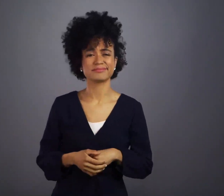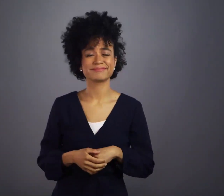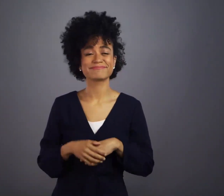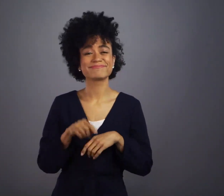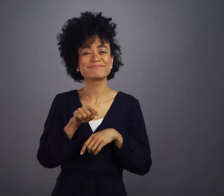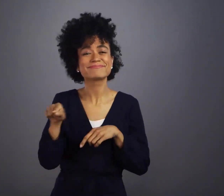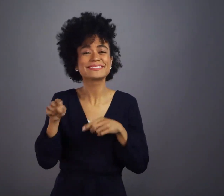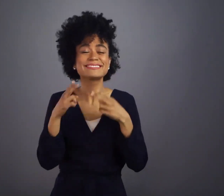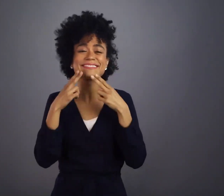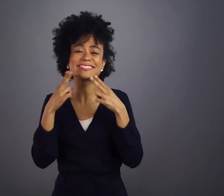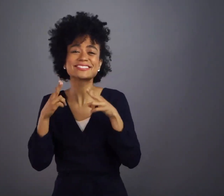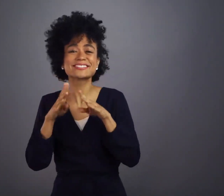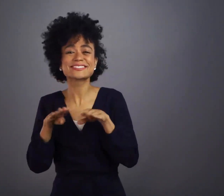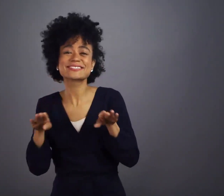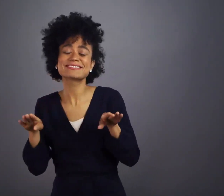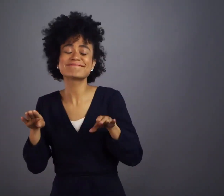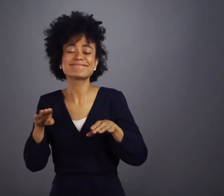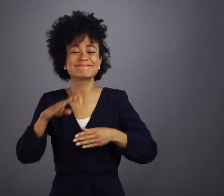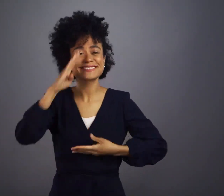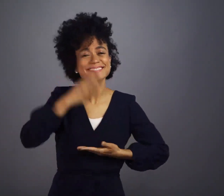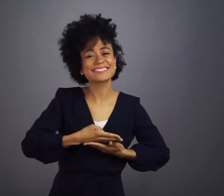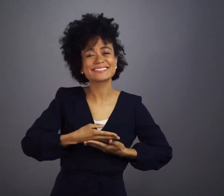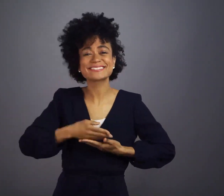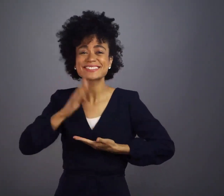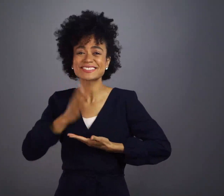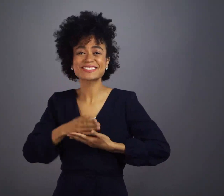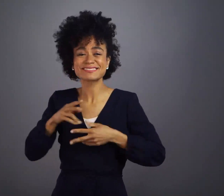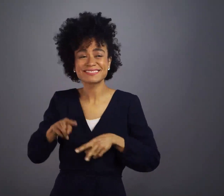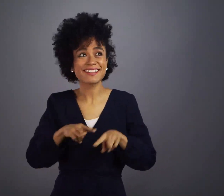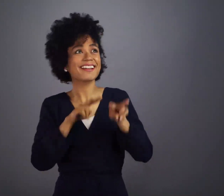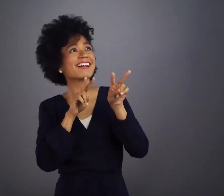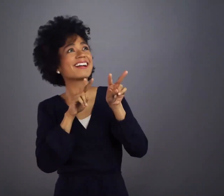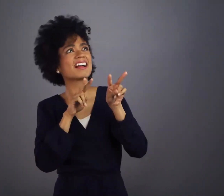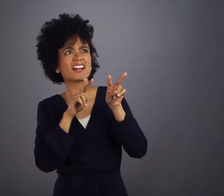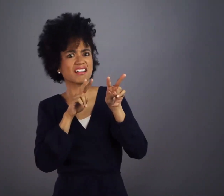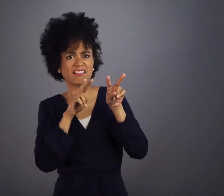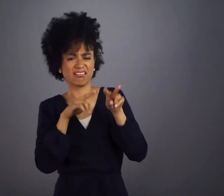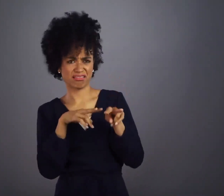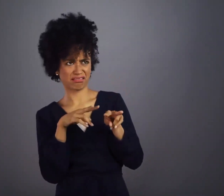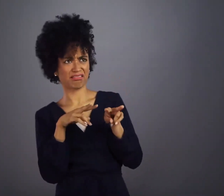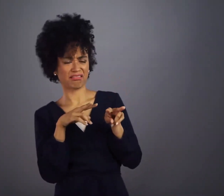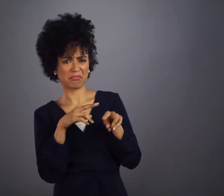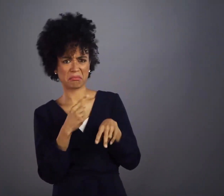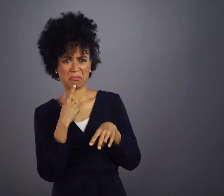warped lives of blameless children, sad wives and parents —